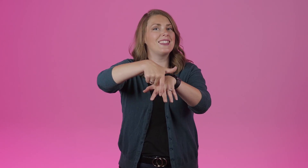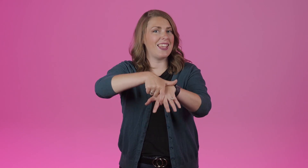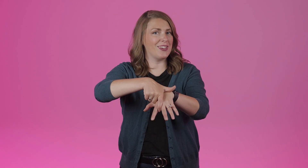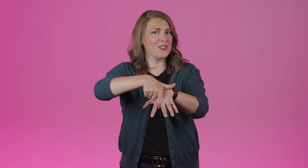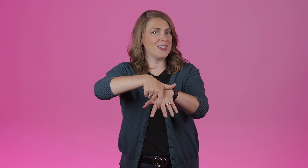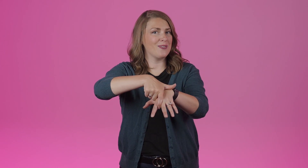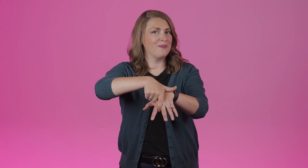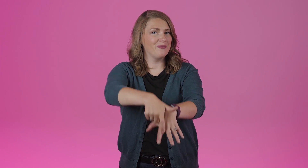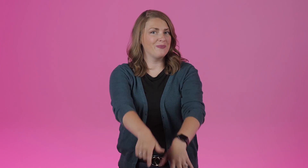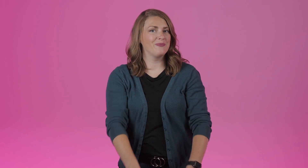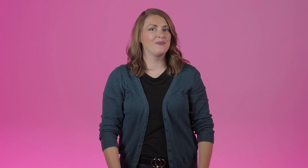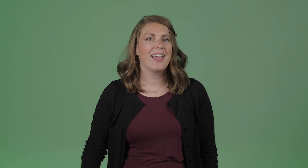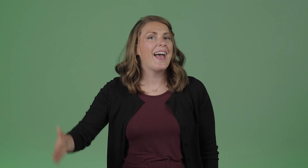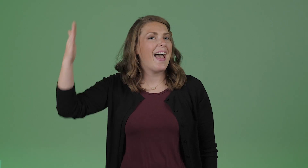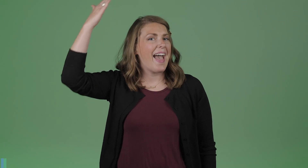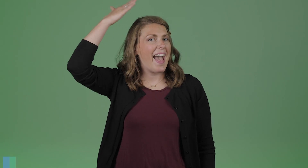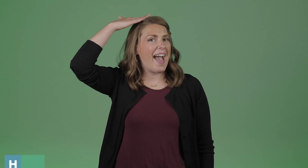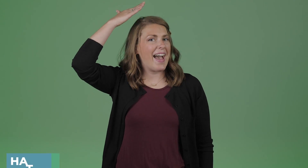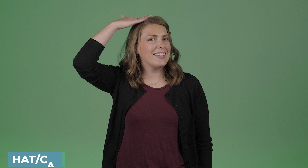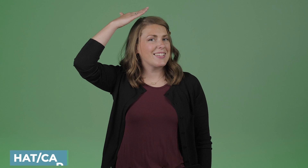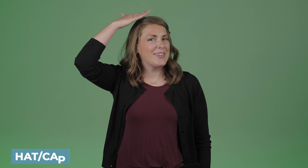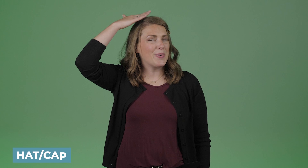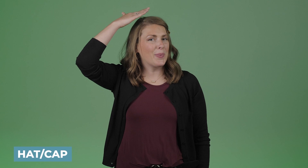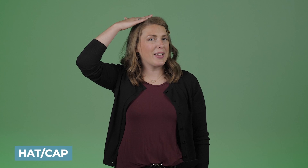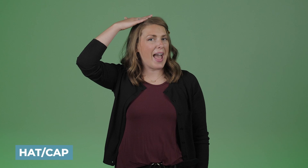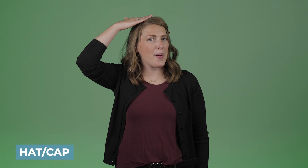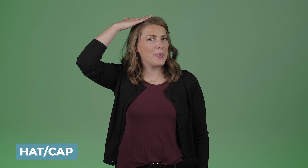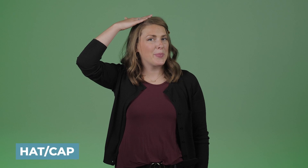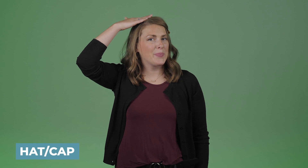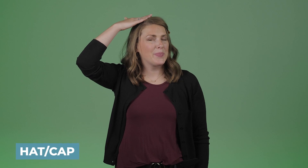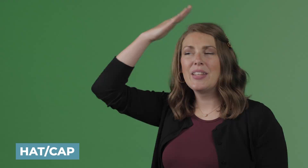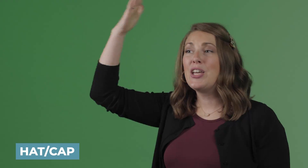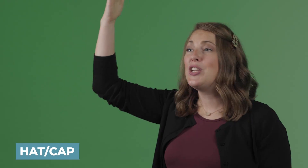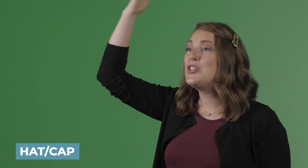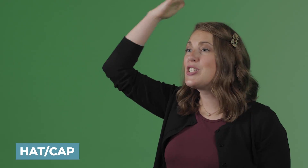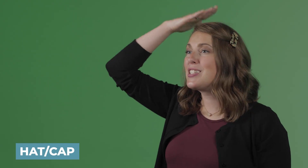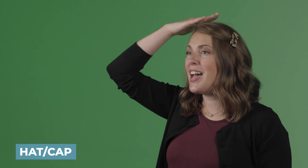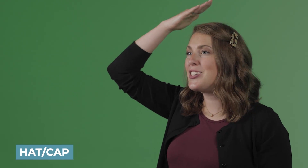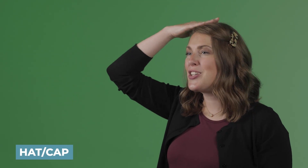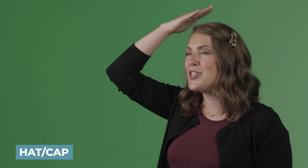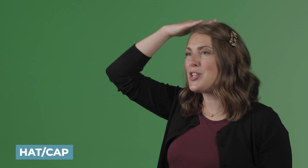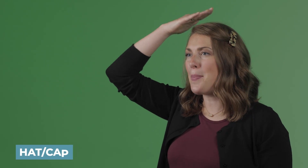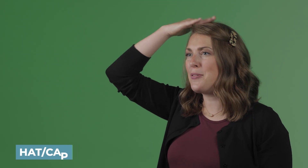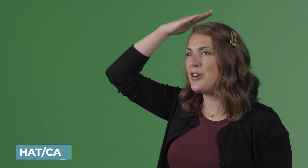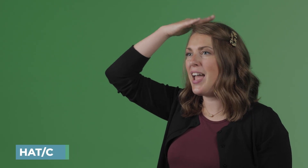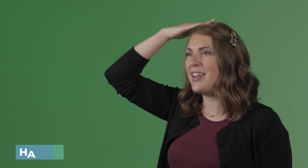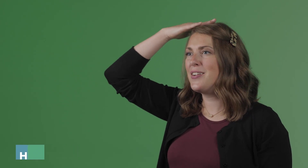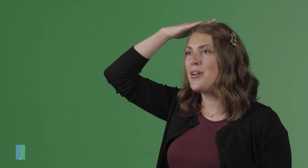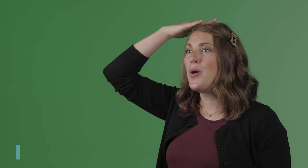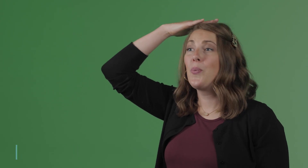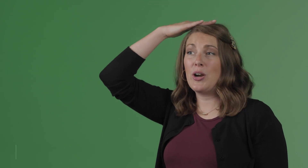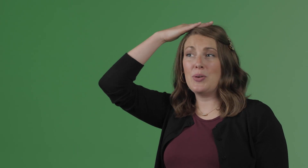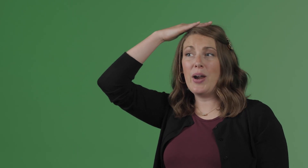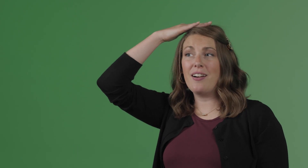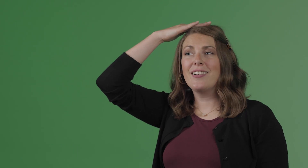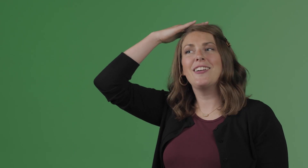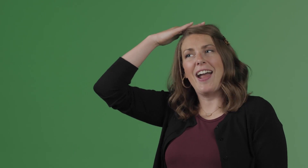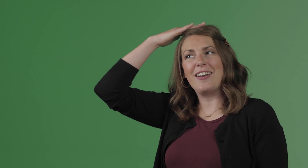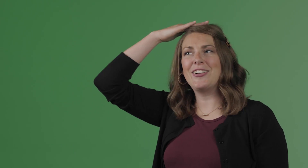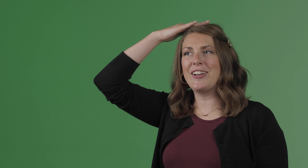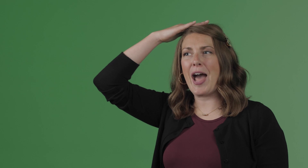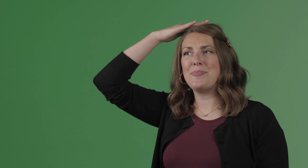'sandals.' 'Hat or cap,' you just touch the top of your head where you wear your hat or your cap